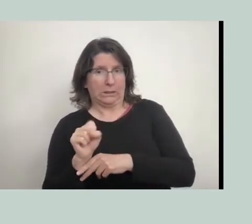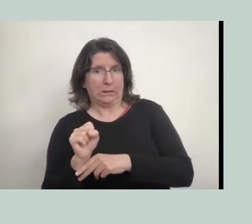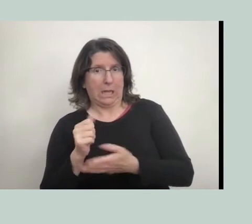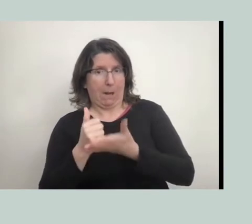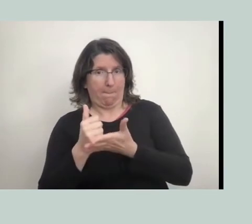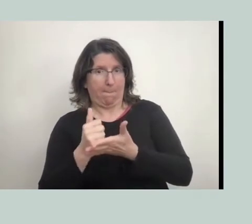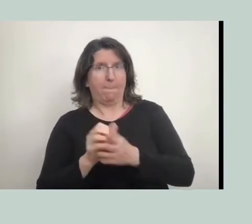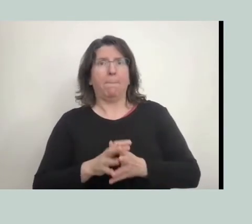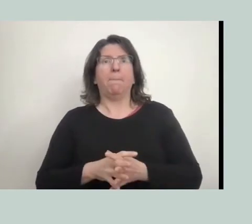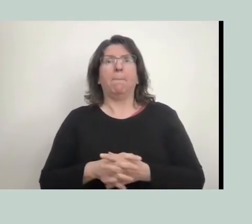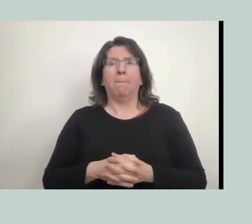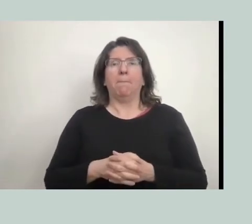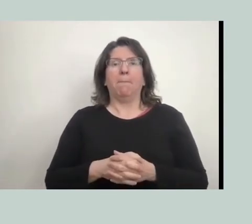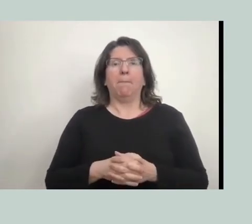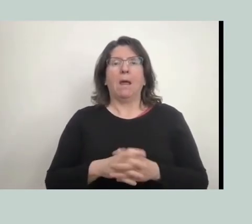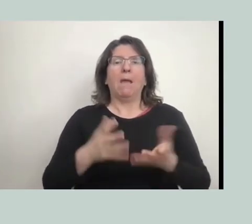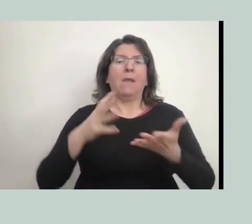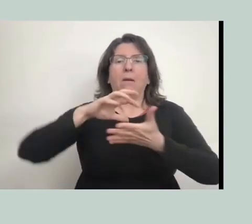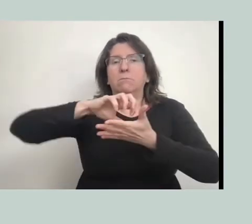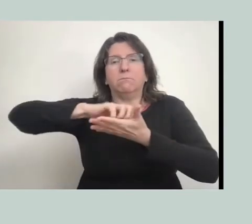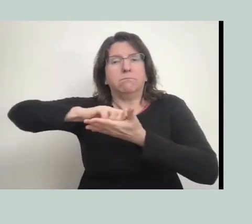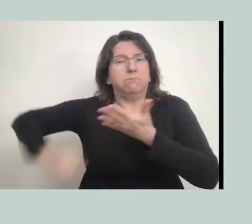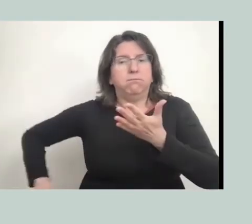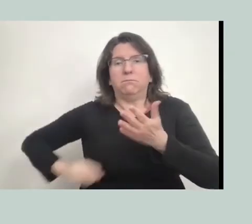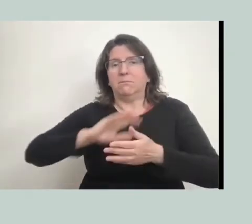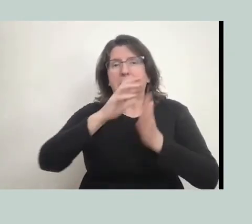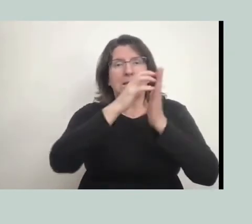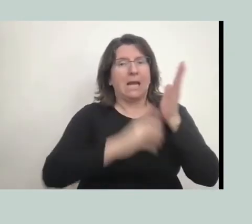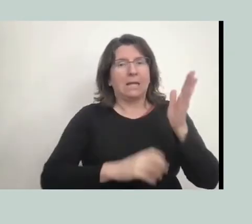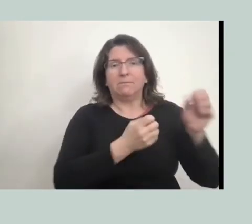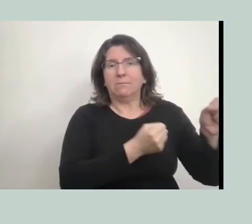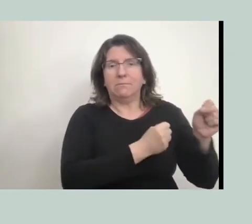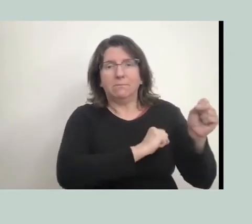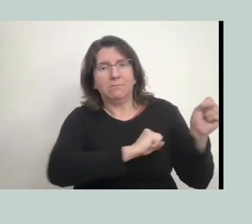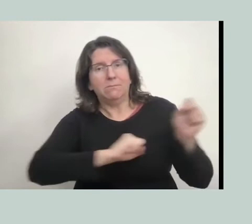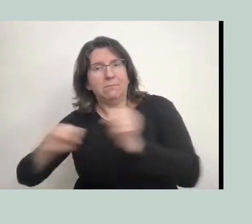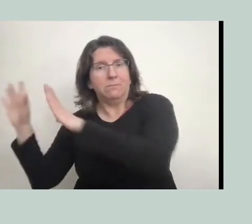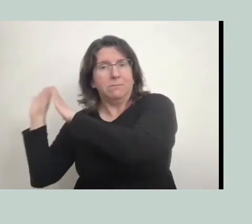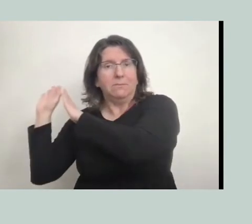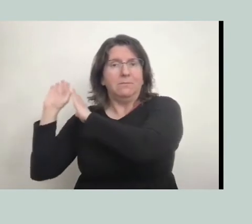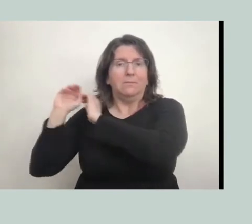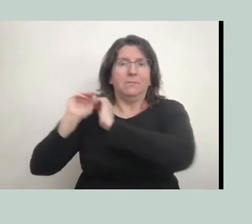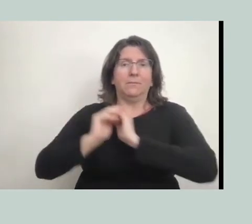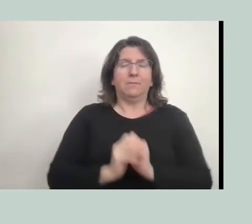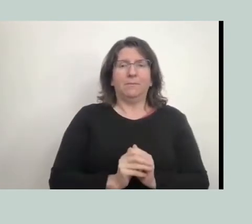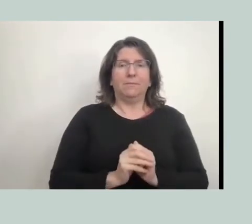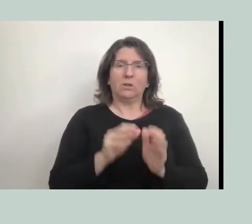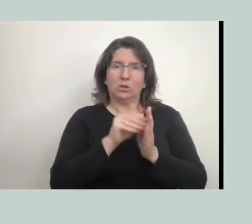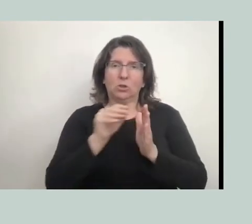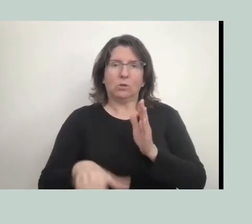I tend to use ASL glosses. In the end, you remove the entire text.